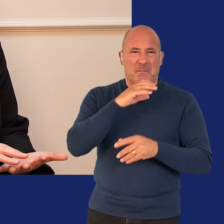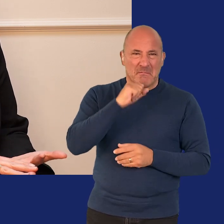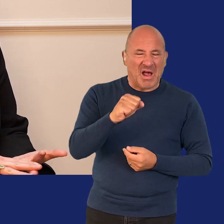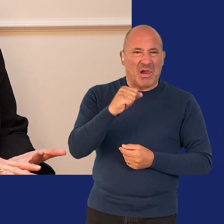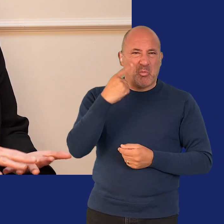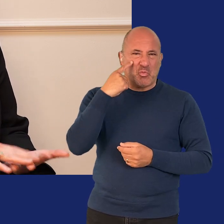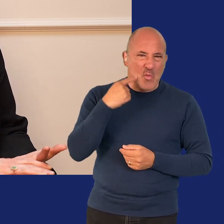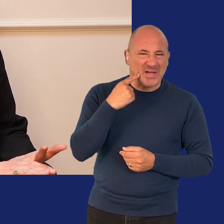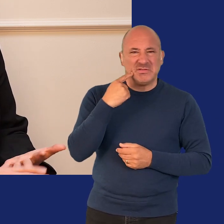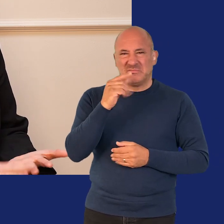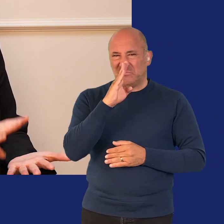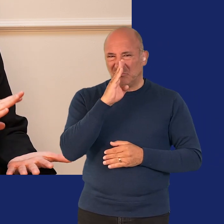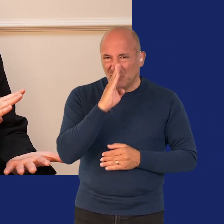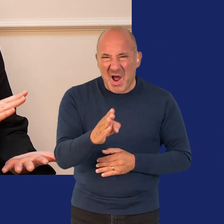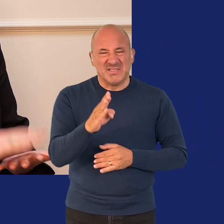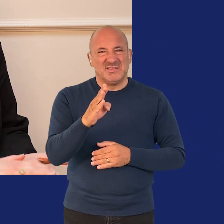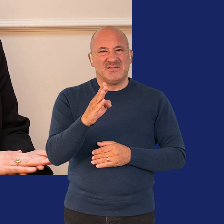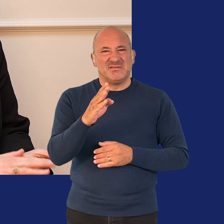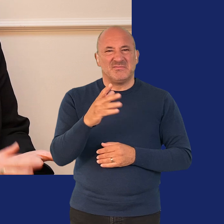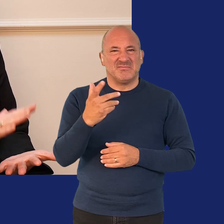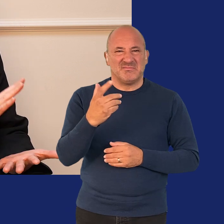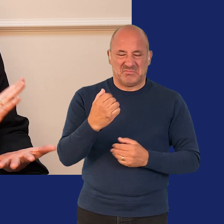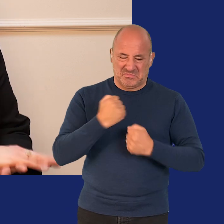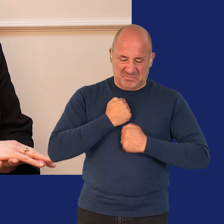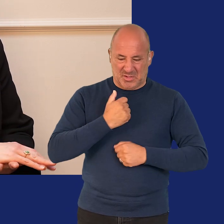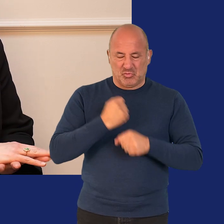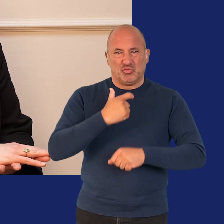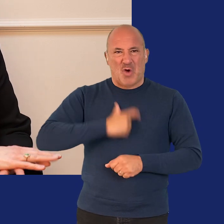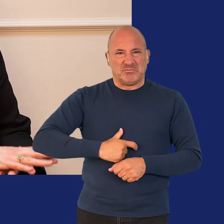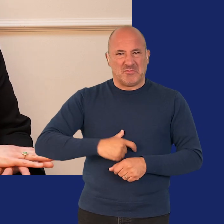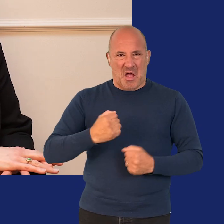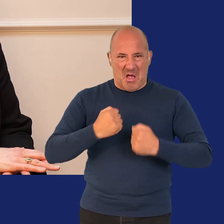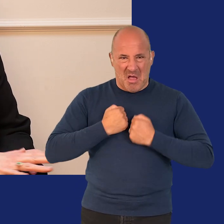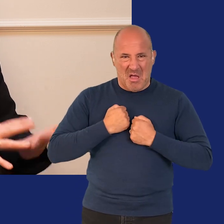They are, uh, heterosexual, they are cisgendered, they are non not disabled.